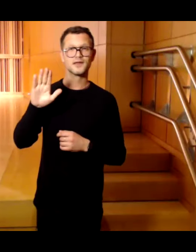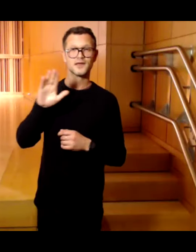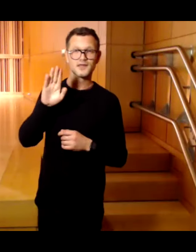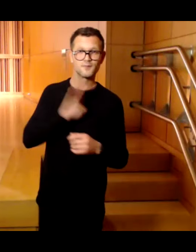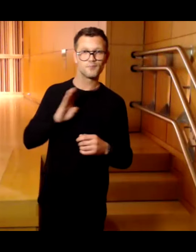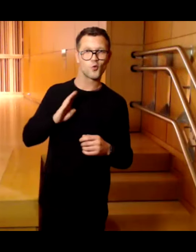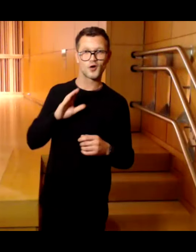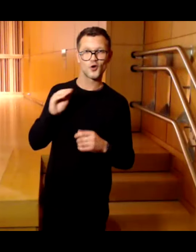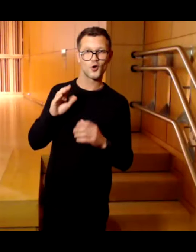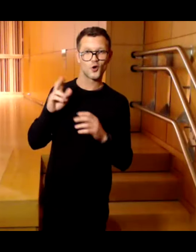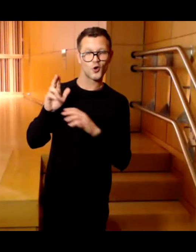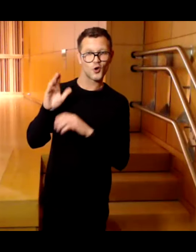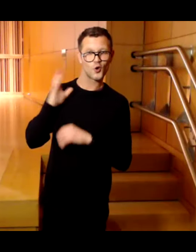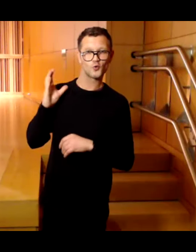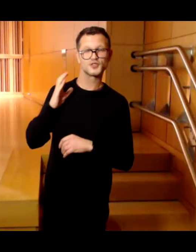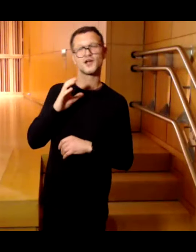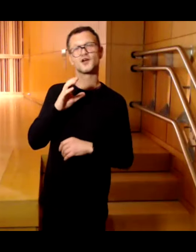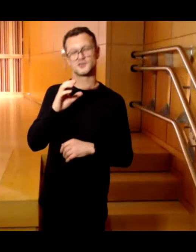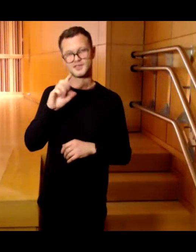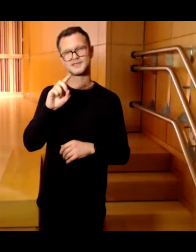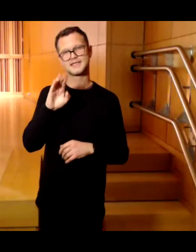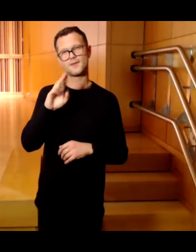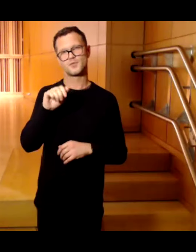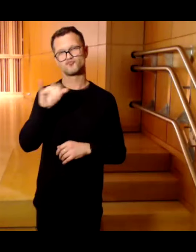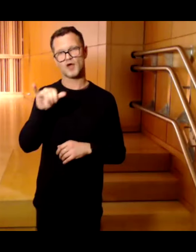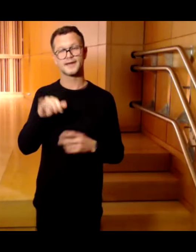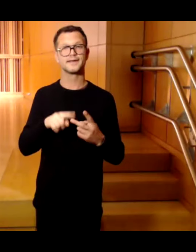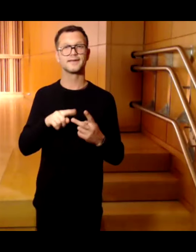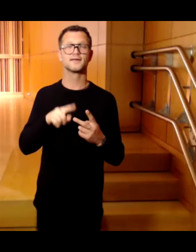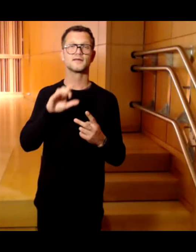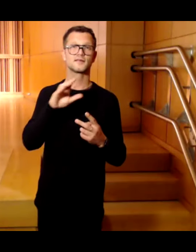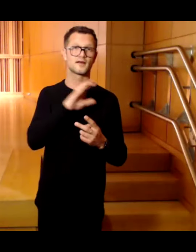And Deborah Roddy Biswas. The CLAG's board and staff.